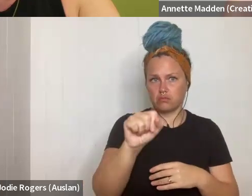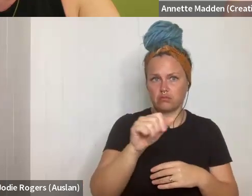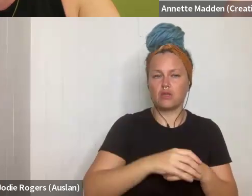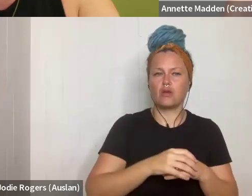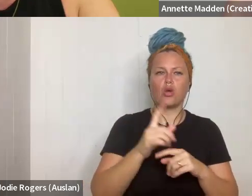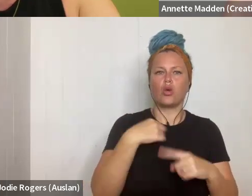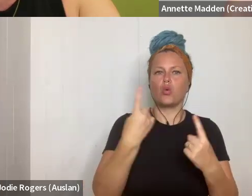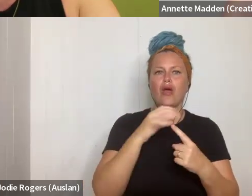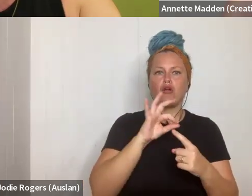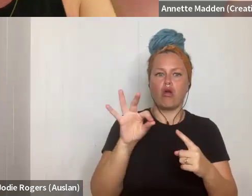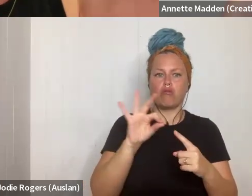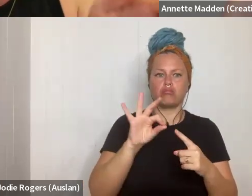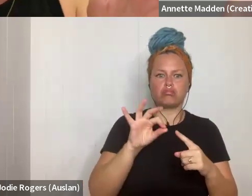Can our projects start July 2024